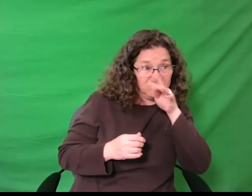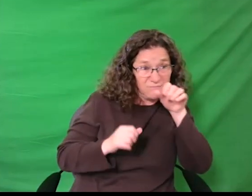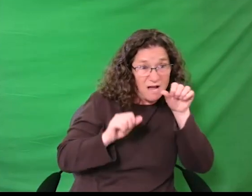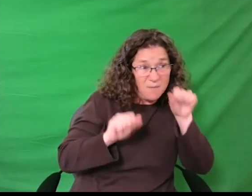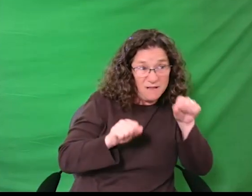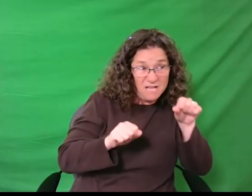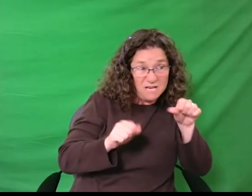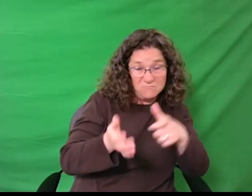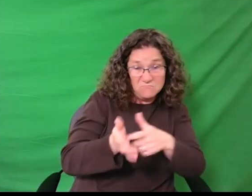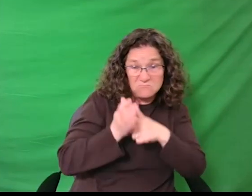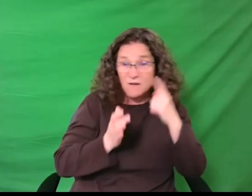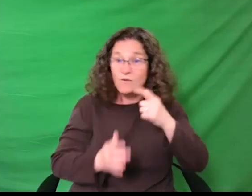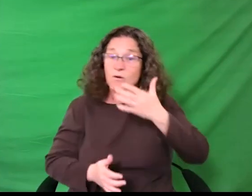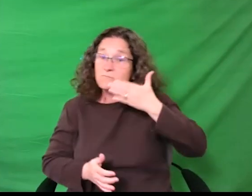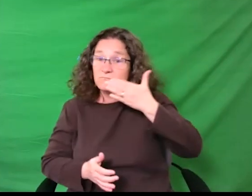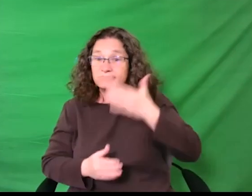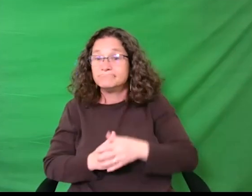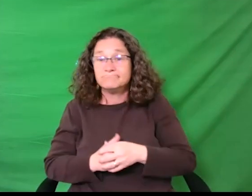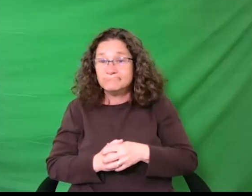It can be an entirely visible process.